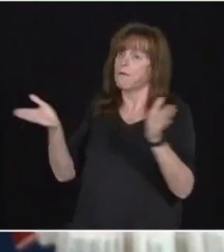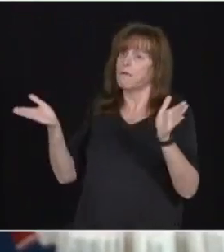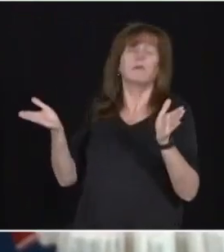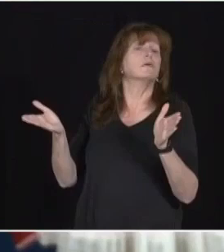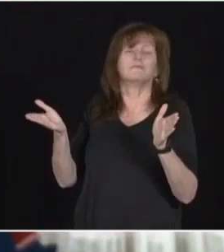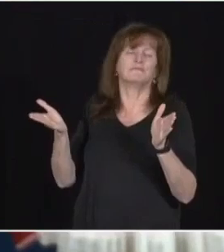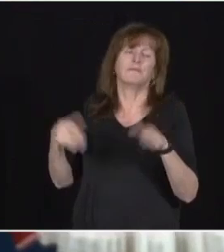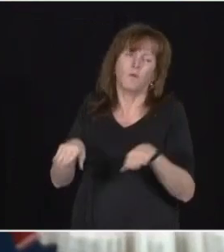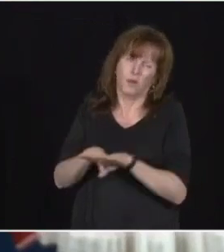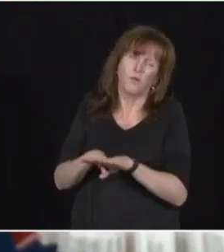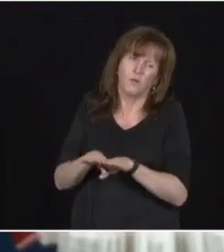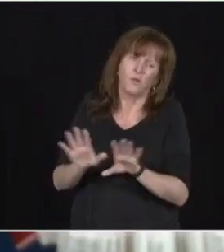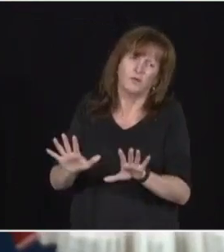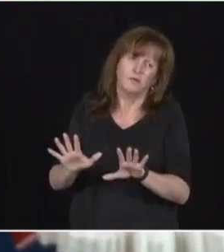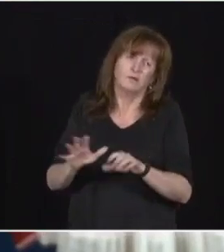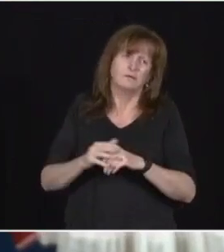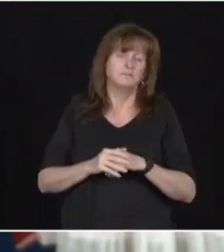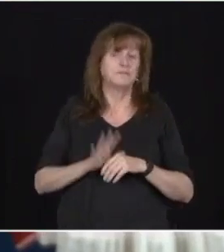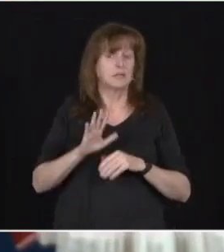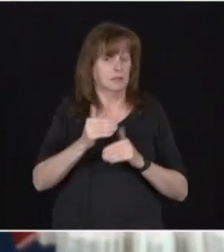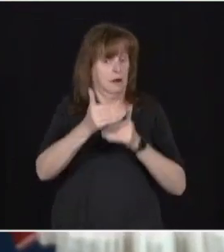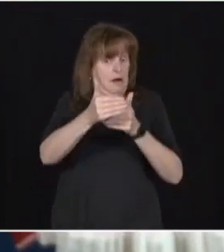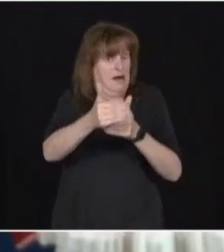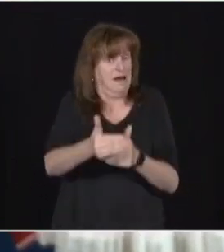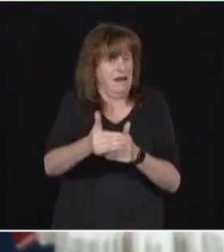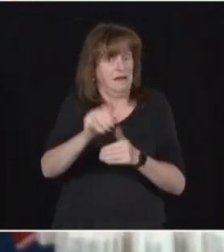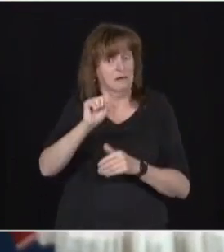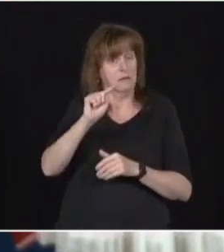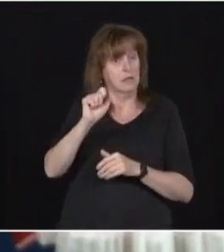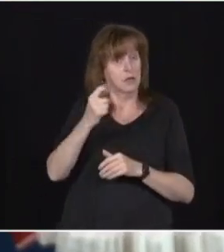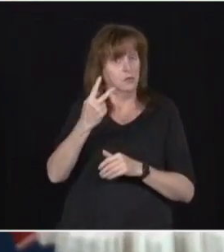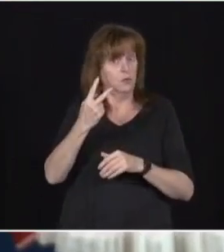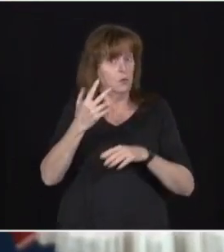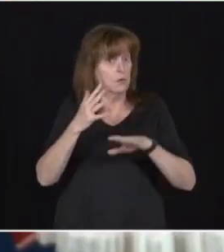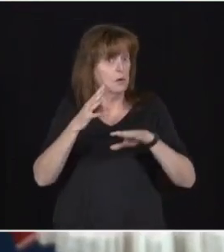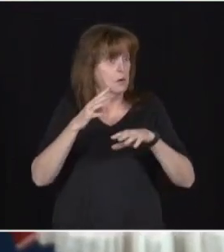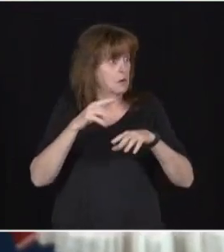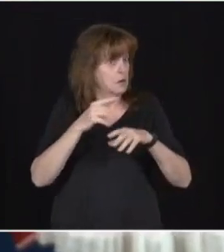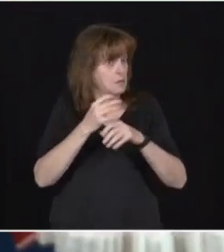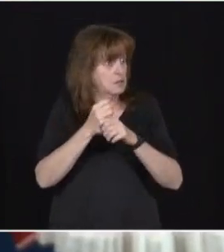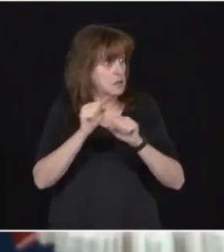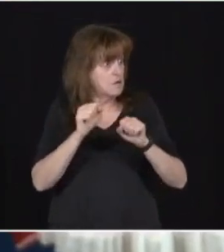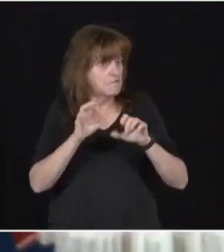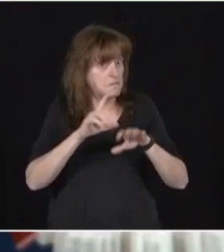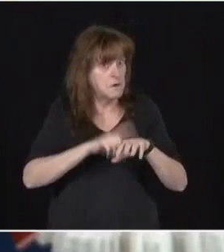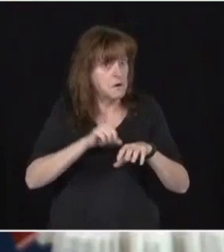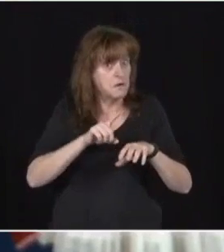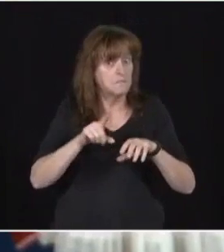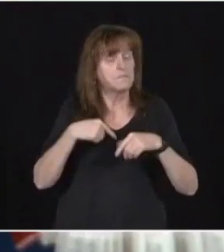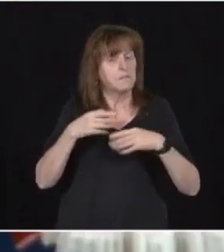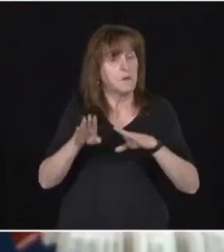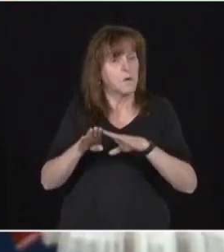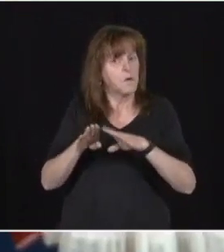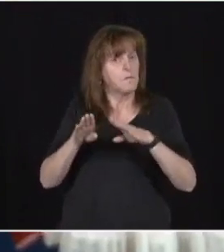move forward, and as the premier noted, we will gradually be reopening. We will open childcare